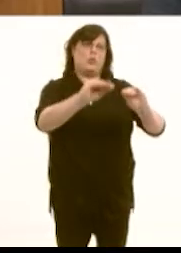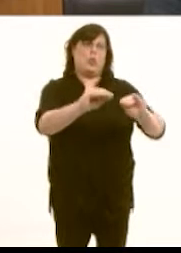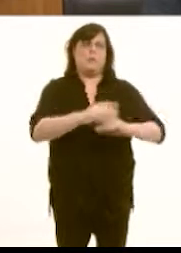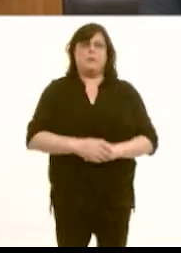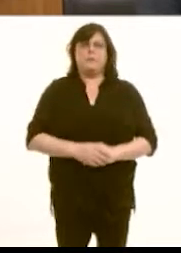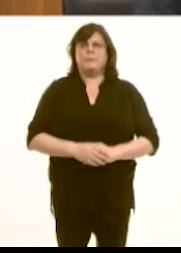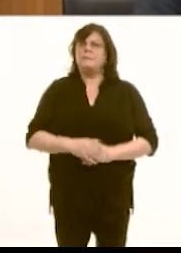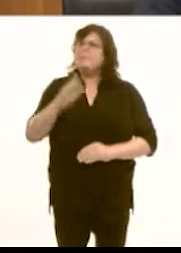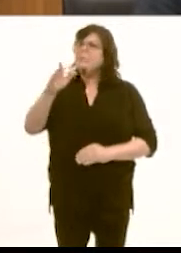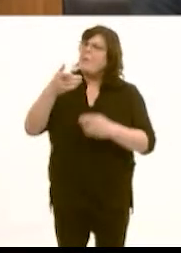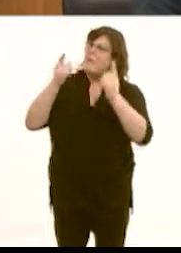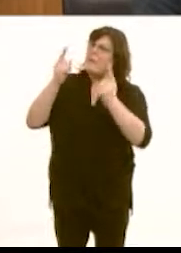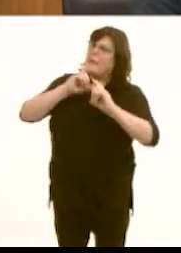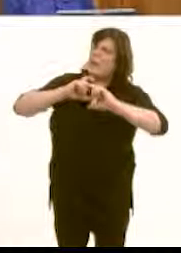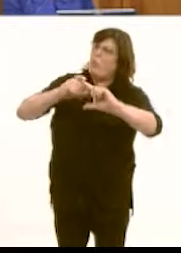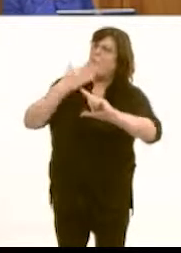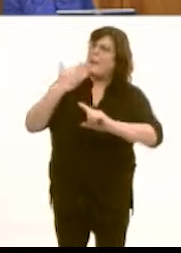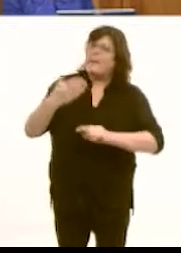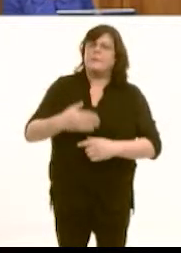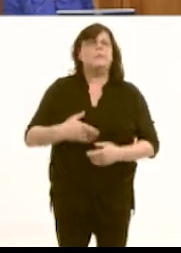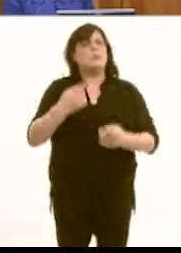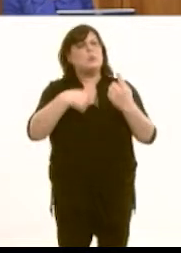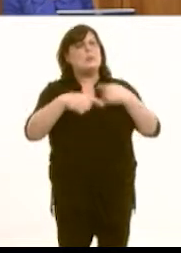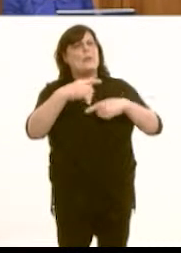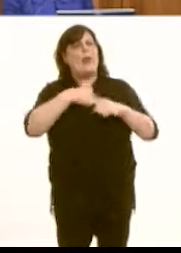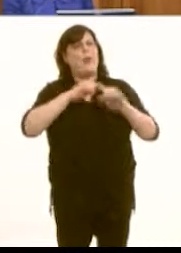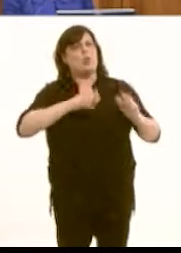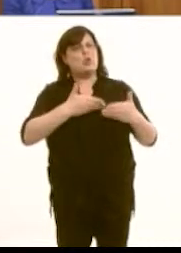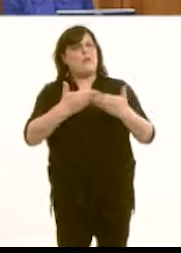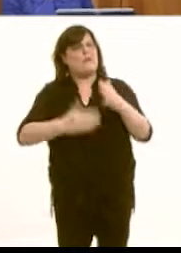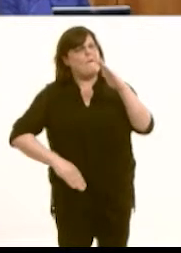Carwyn Jones: We have a system that is far more comprehensive than whatís being proposed by the Welsh Conservatives.